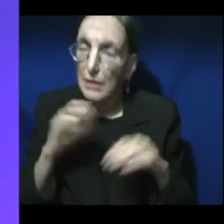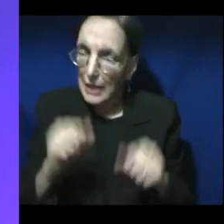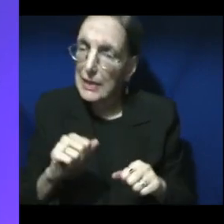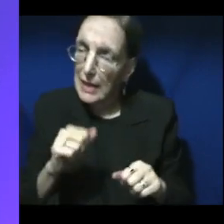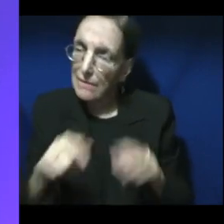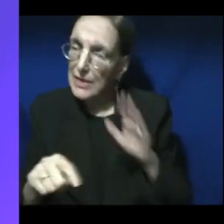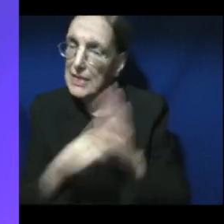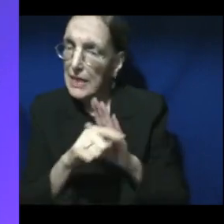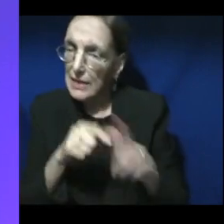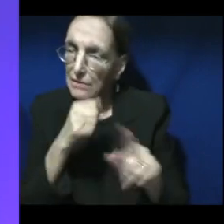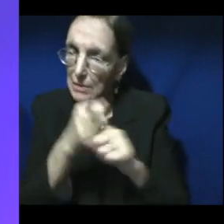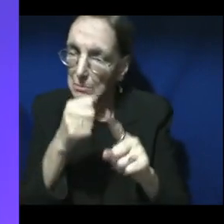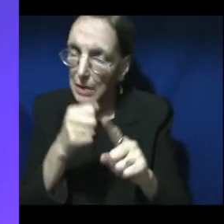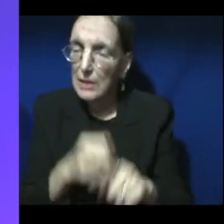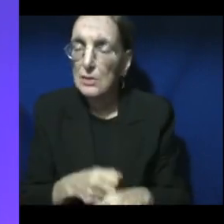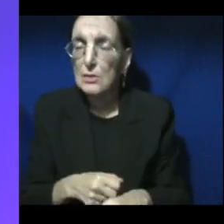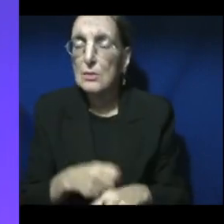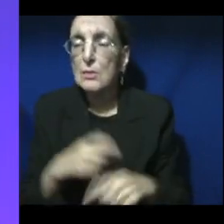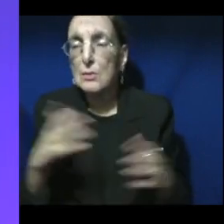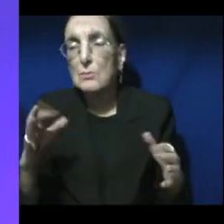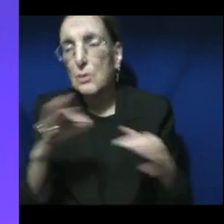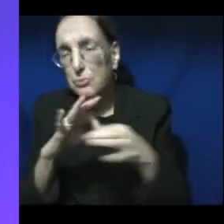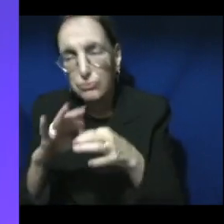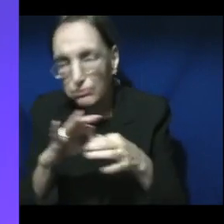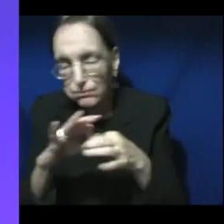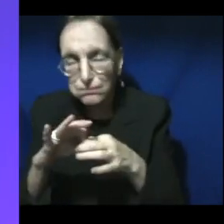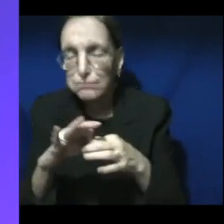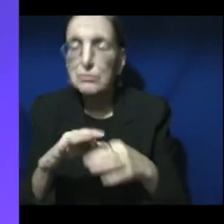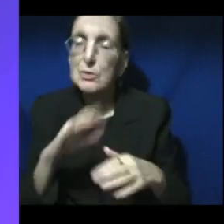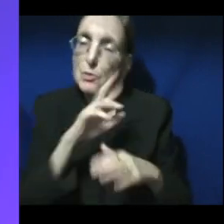correlated with your role in the organization, right? If you’re the CEO, for example, versus